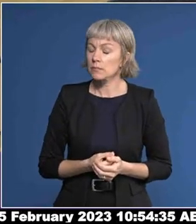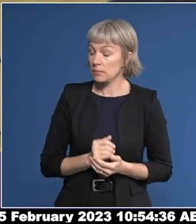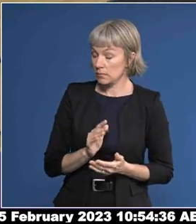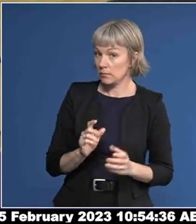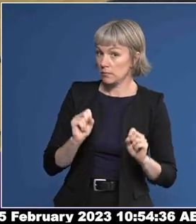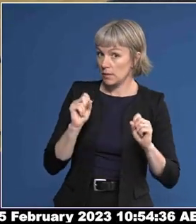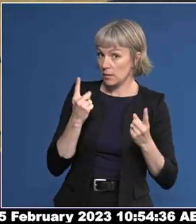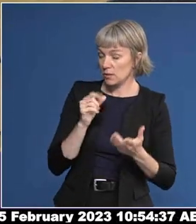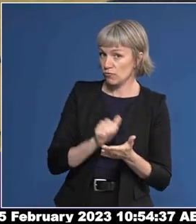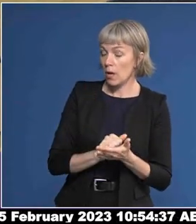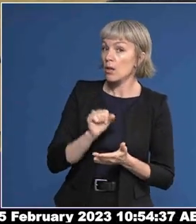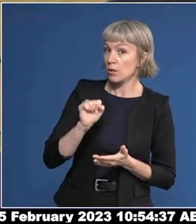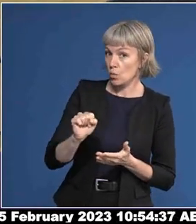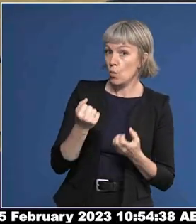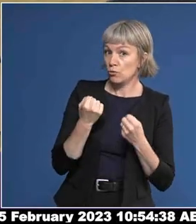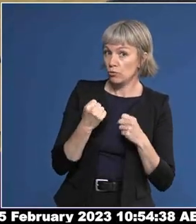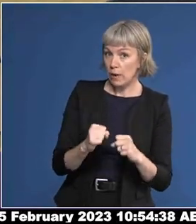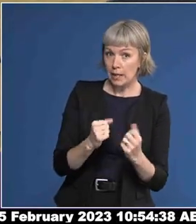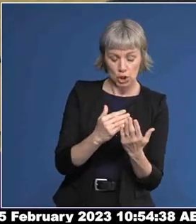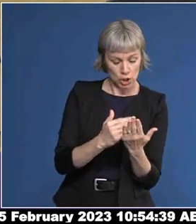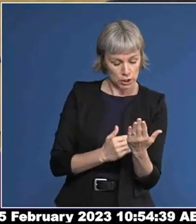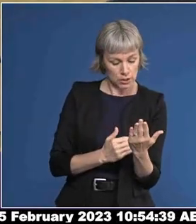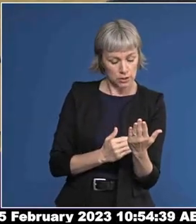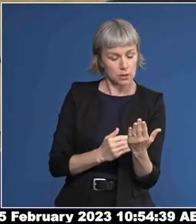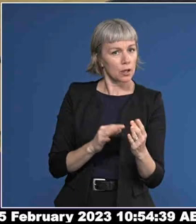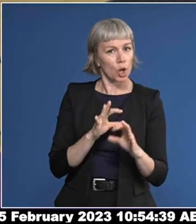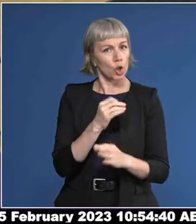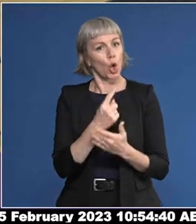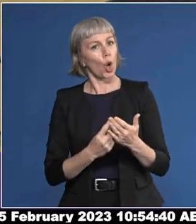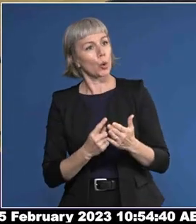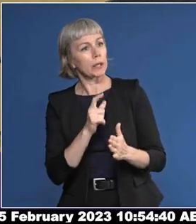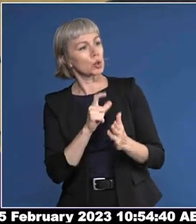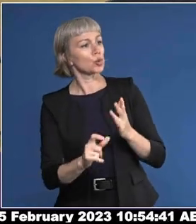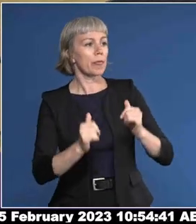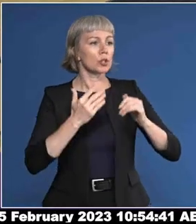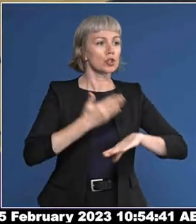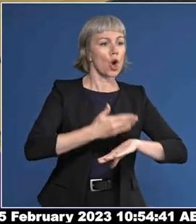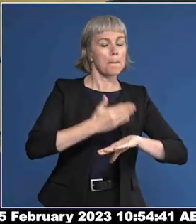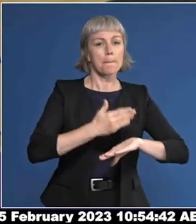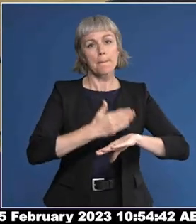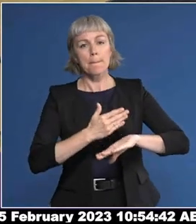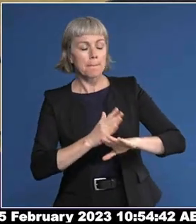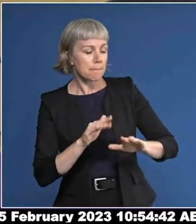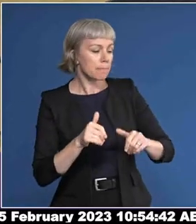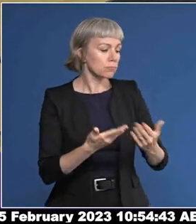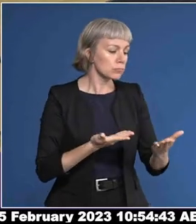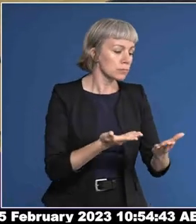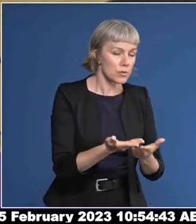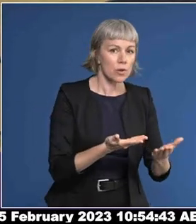just to, at a functional level, be able to do your job, but your training strategy is also to build career pathways?